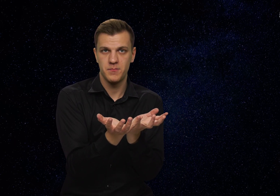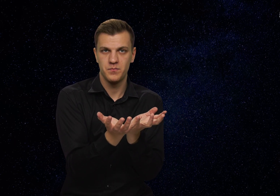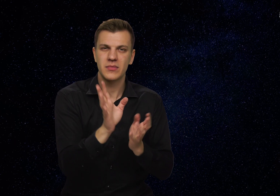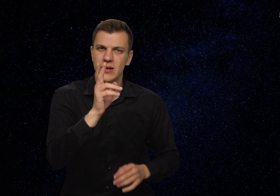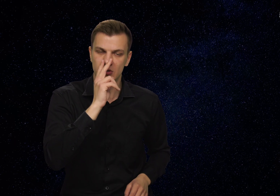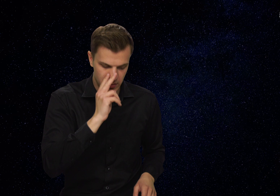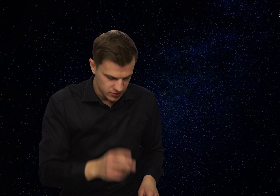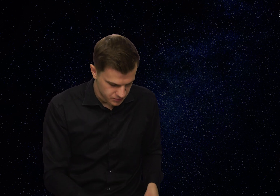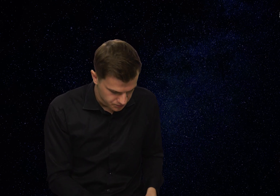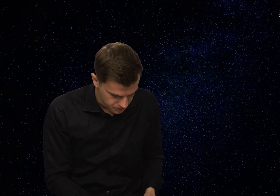See: